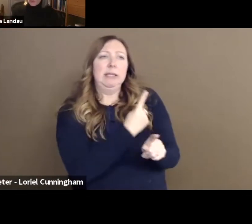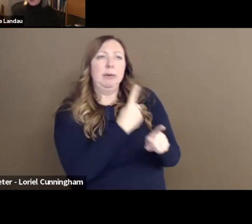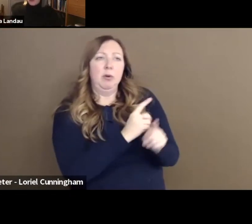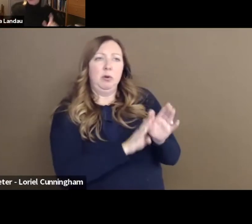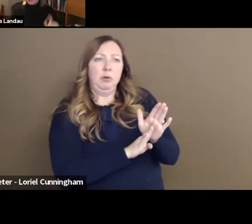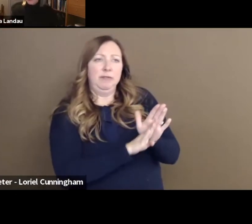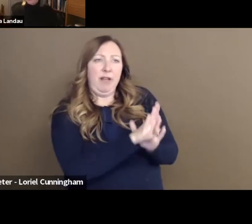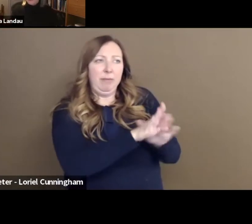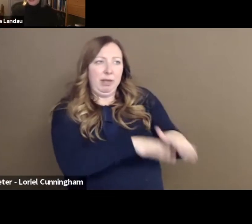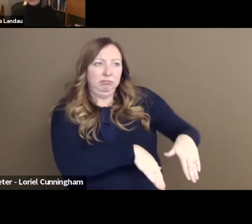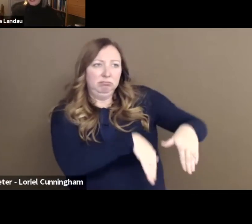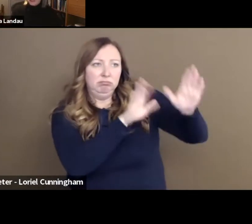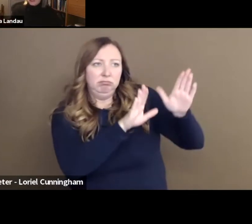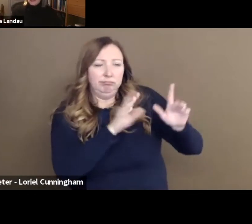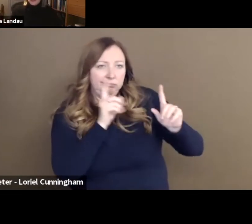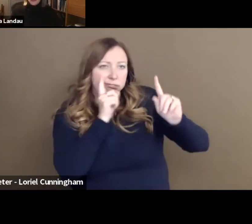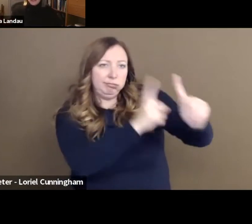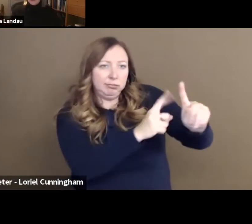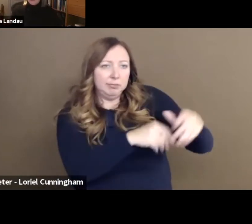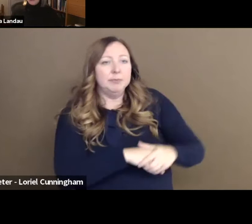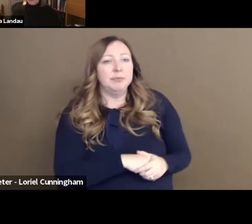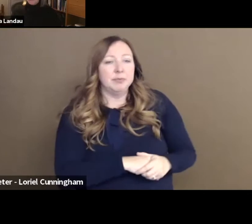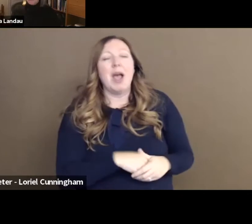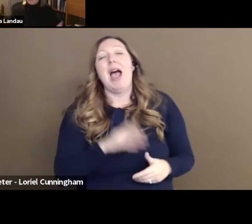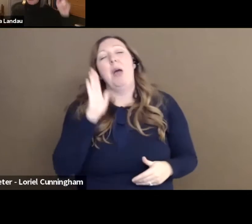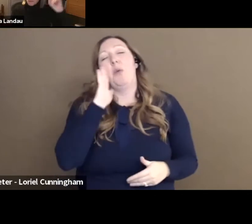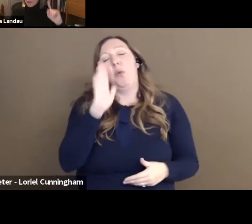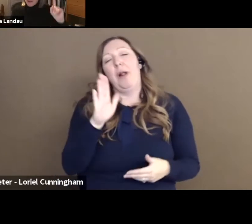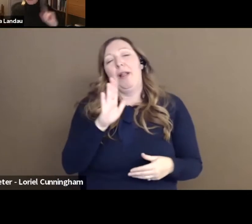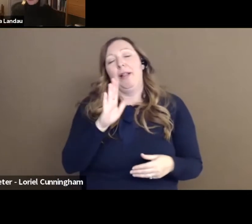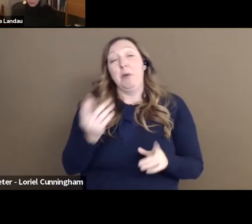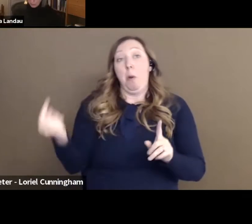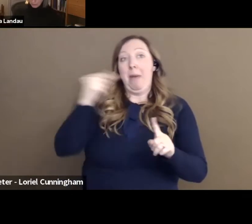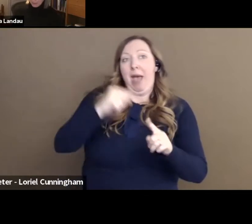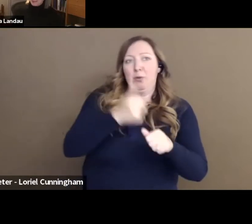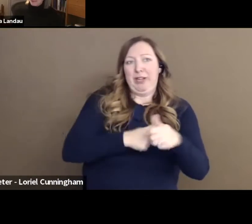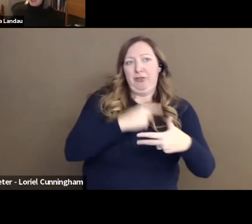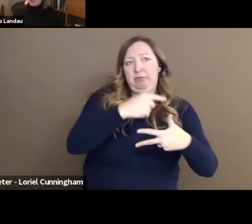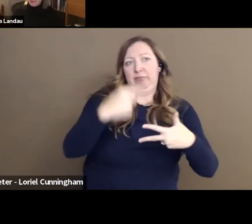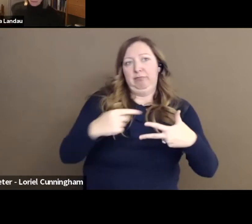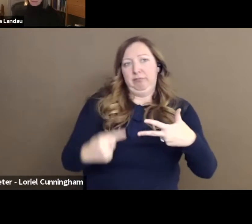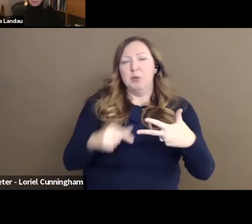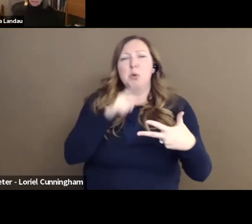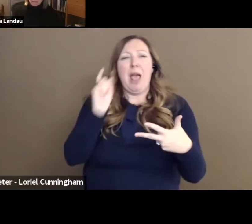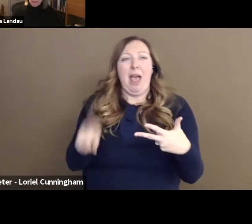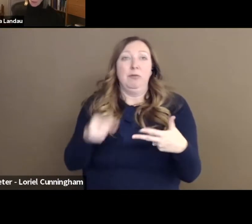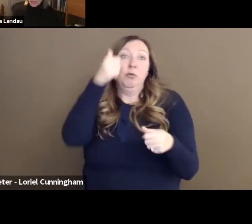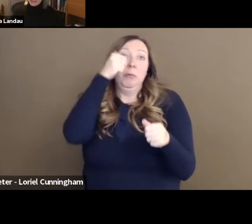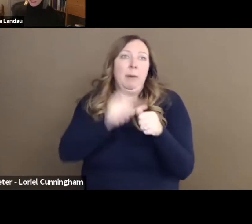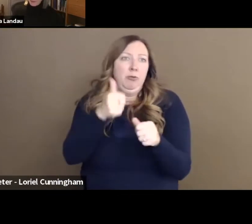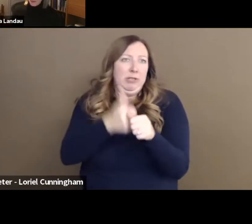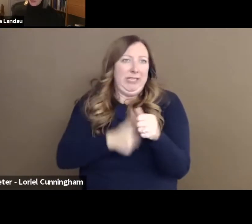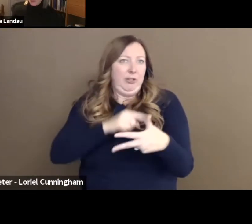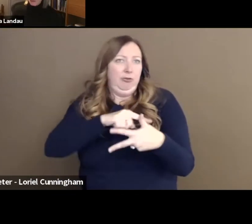so i'll return to these things you don't need to remember them all in detail at this point